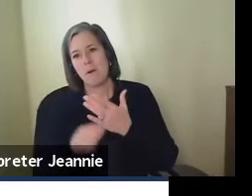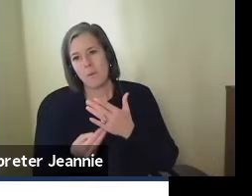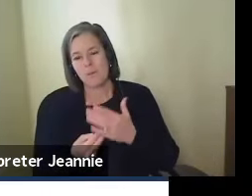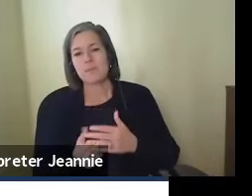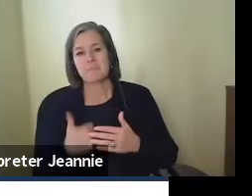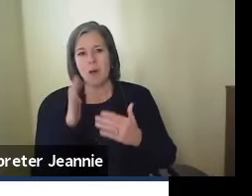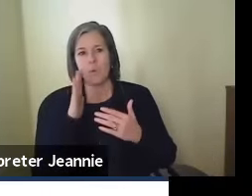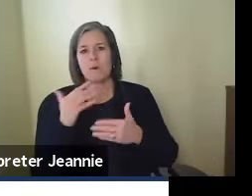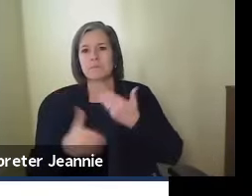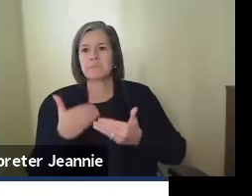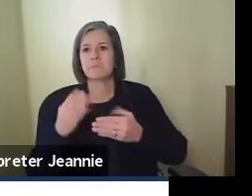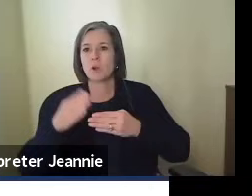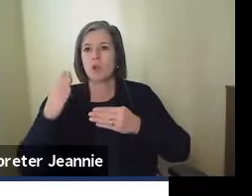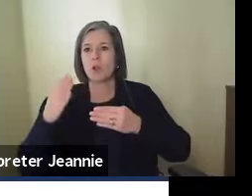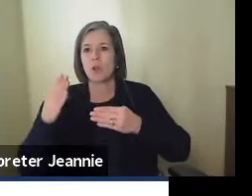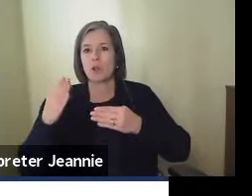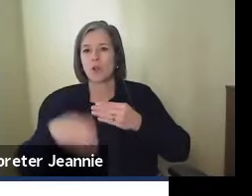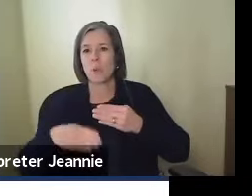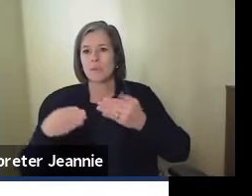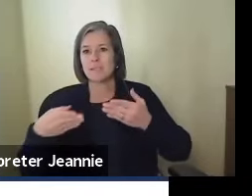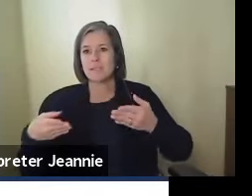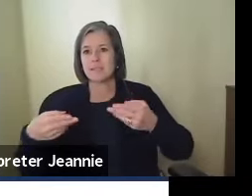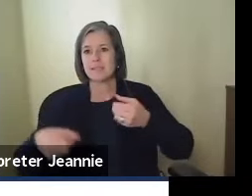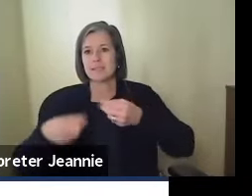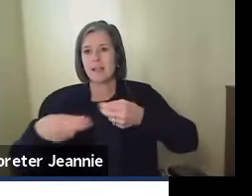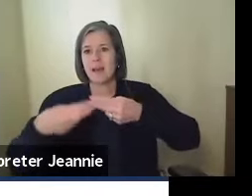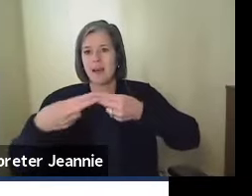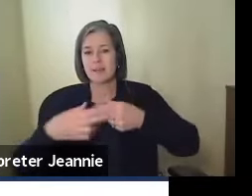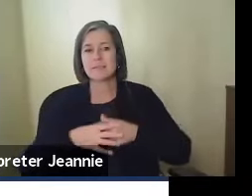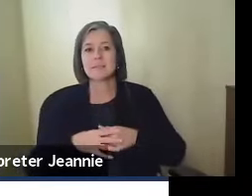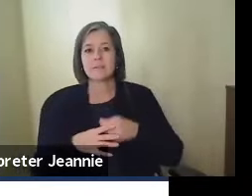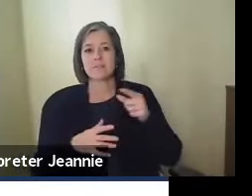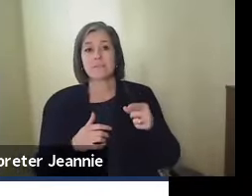go through our closing slides which is re-iterating to talk with your doctor